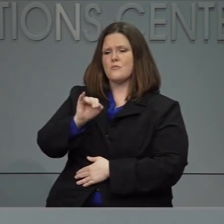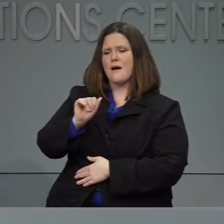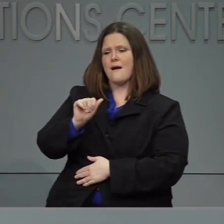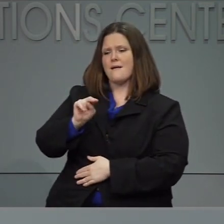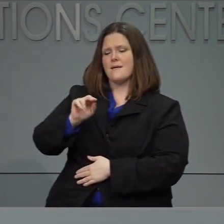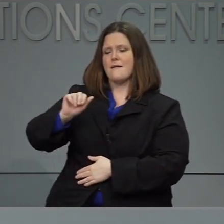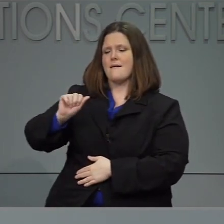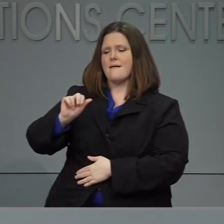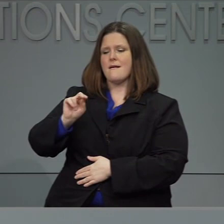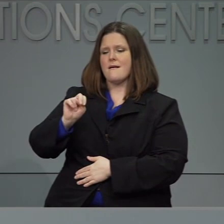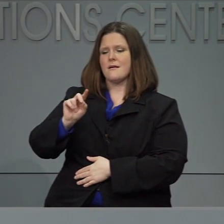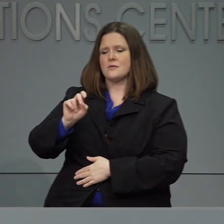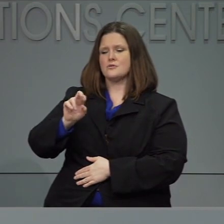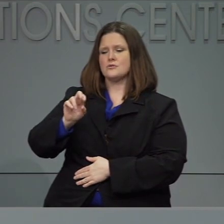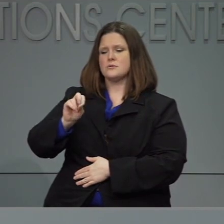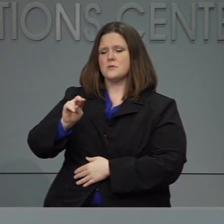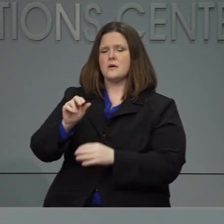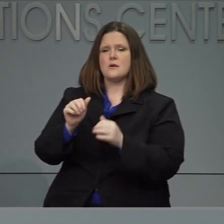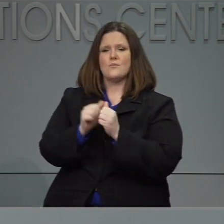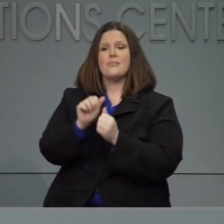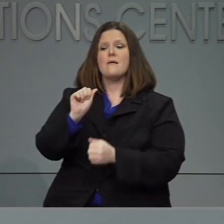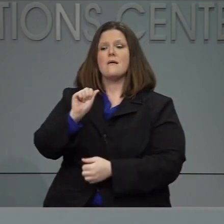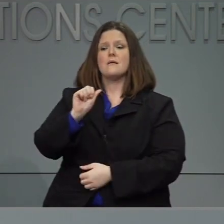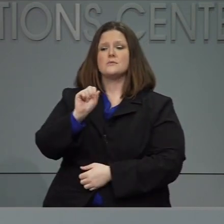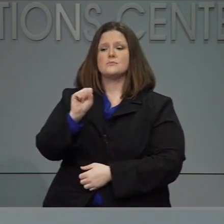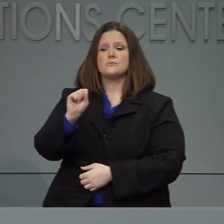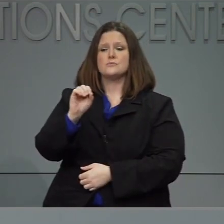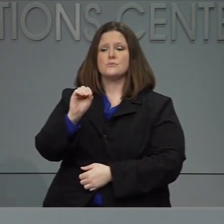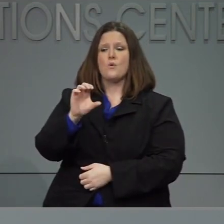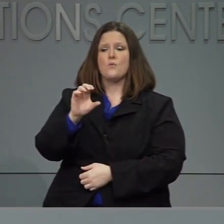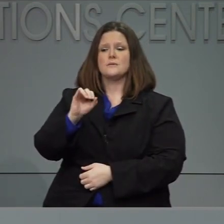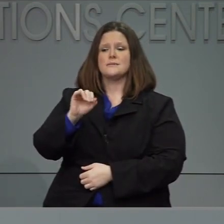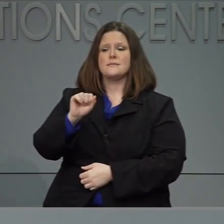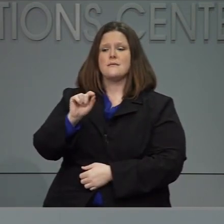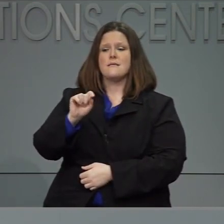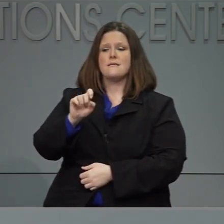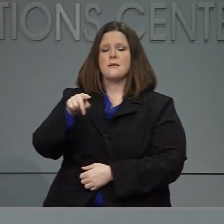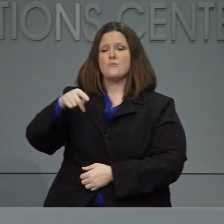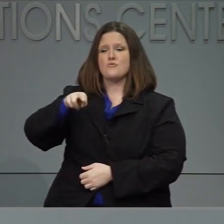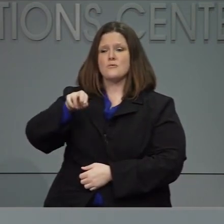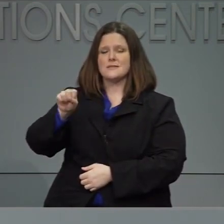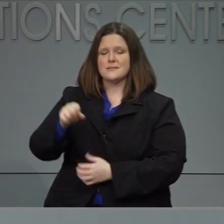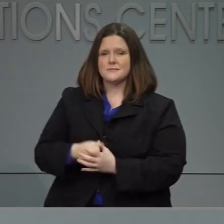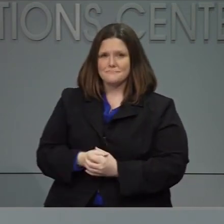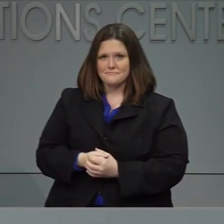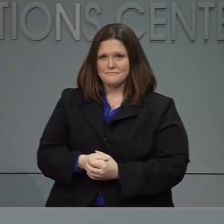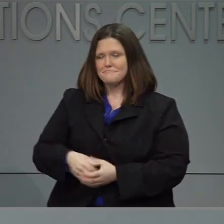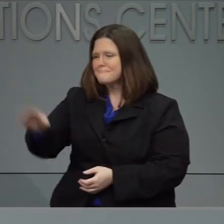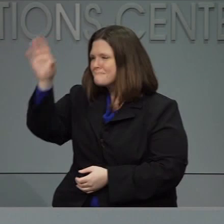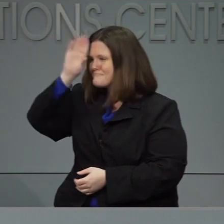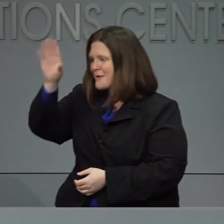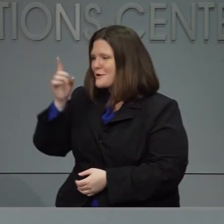ASSOCIATED PRESS. HI DOCTOR COHEN, THANKS FOR THE TIME AN ACCESSIBILITY AGAIN WE